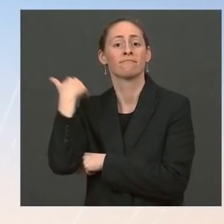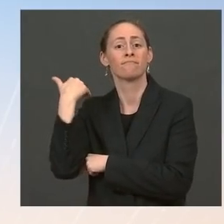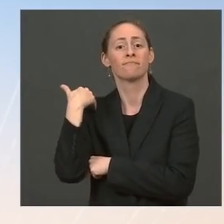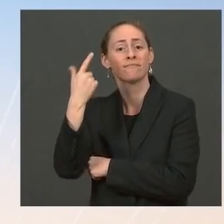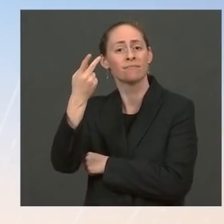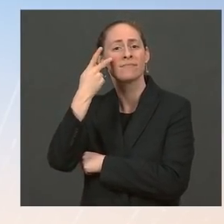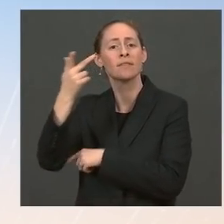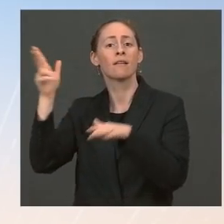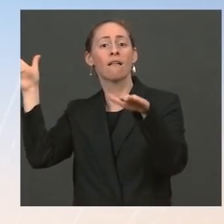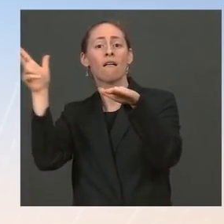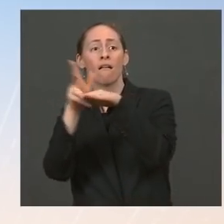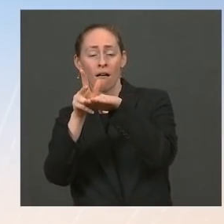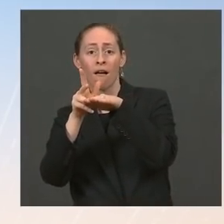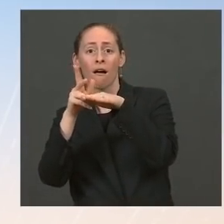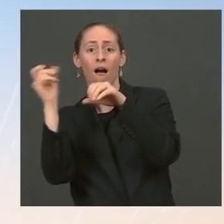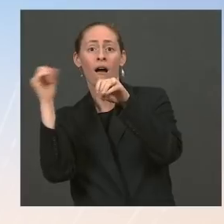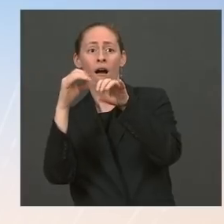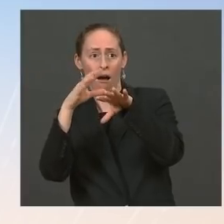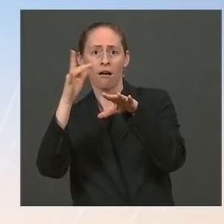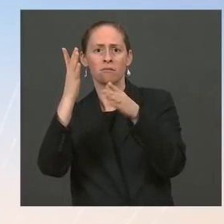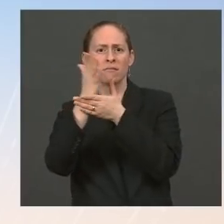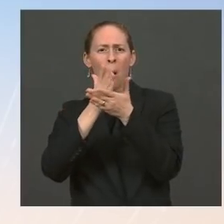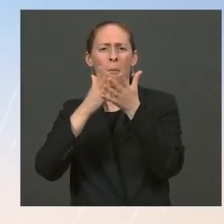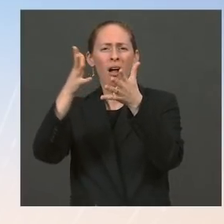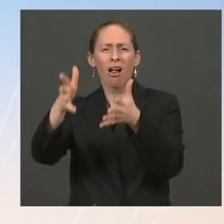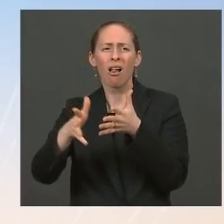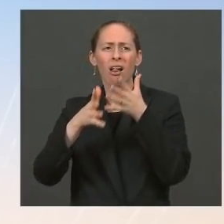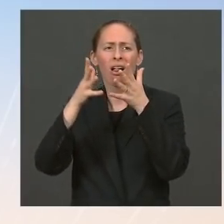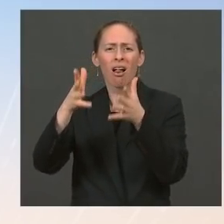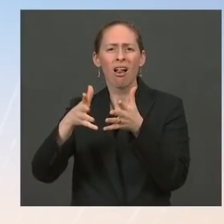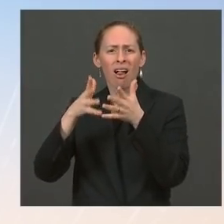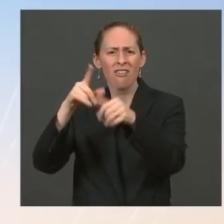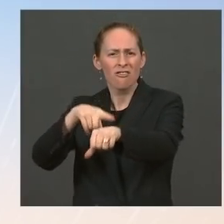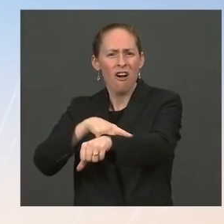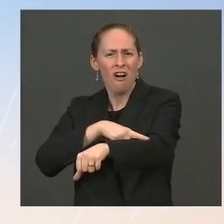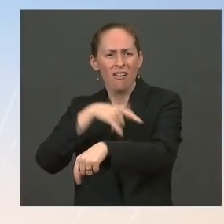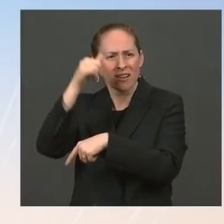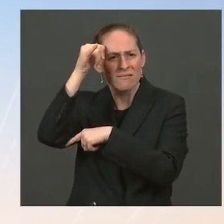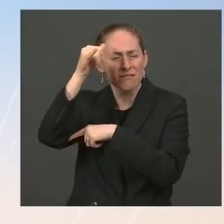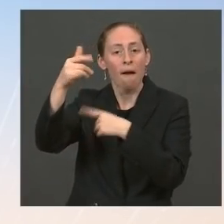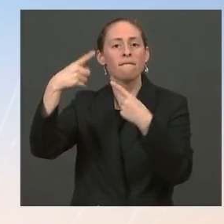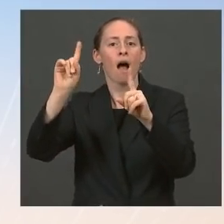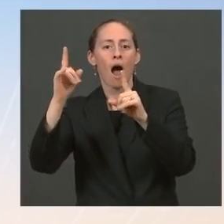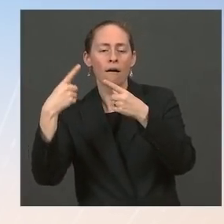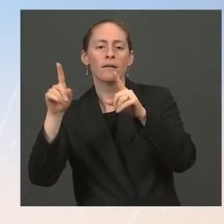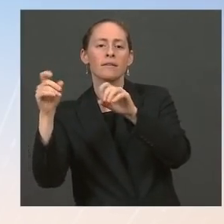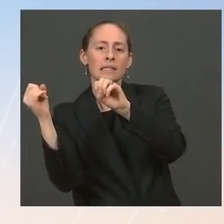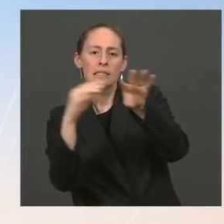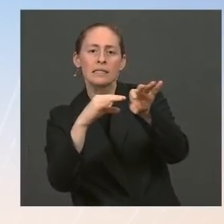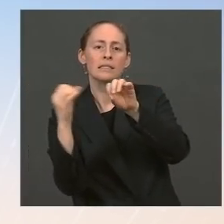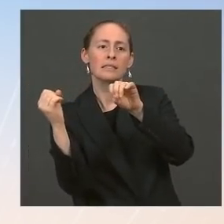in the long-dwelling containers. So that's a good step forward. That means more goods are moving. A good, positive step.